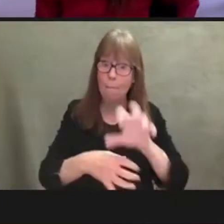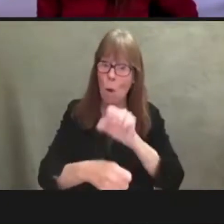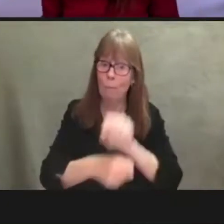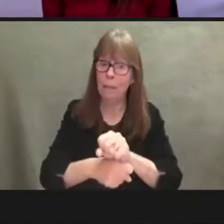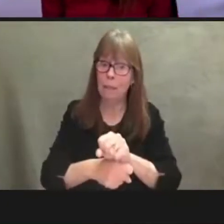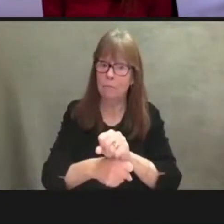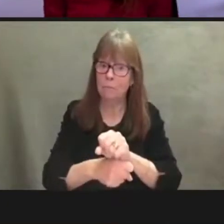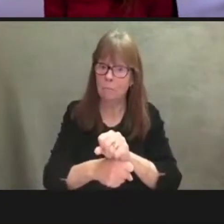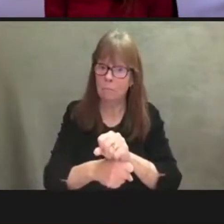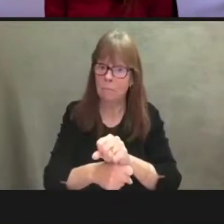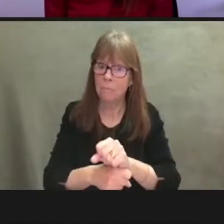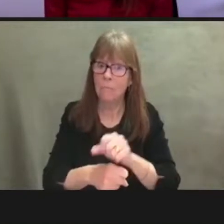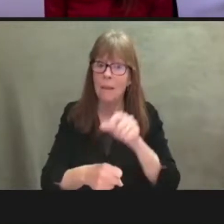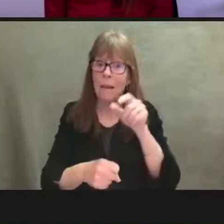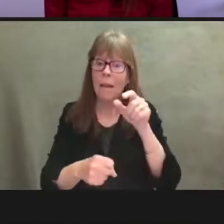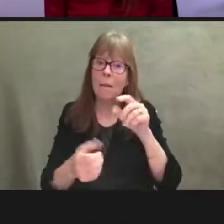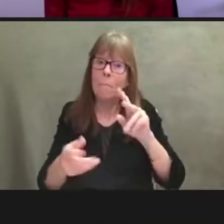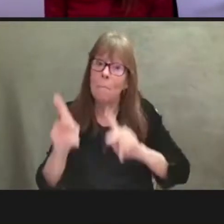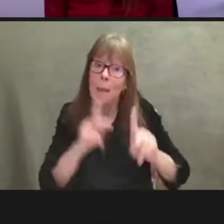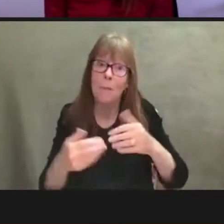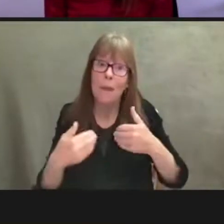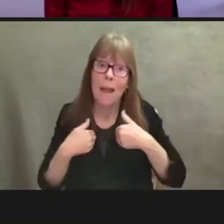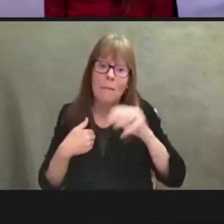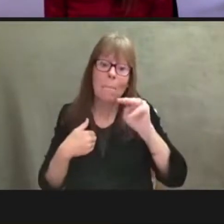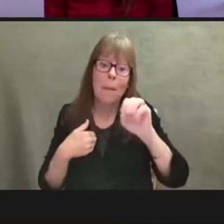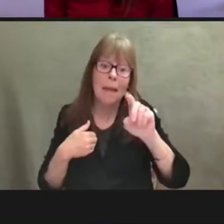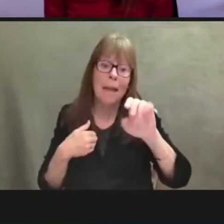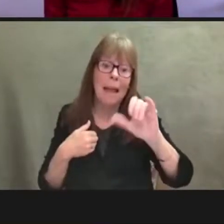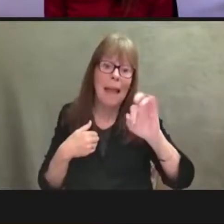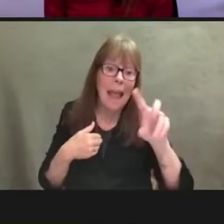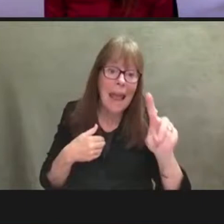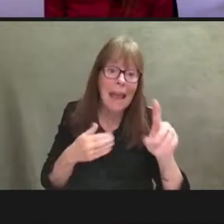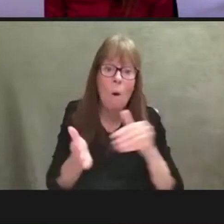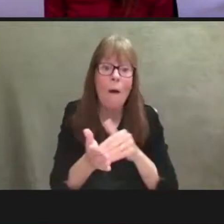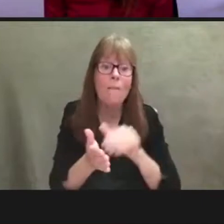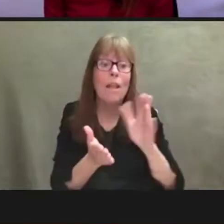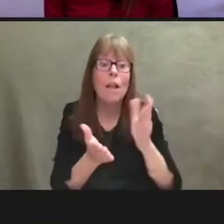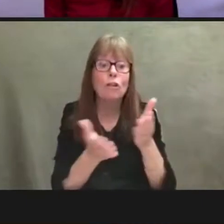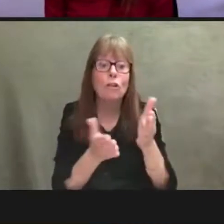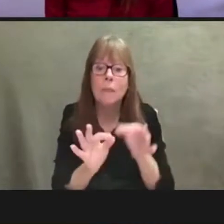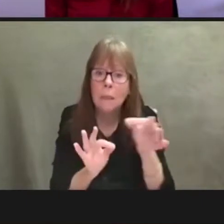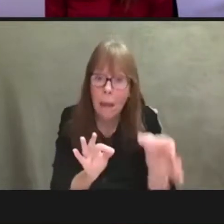with Medicaid are often having a delay in service provision.